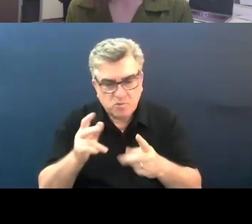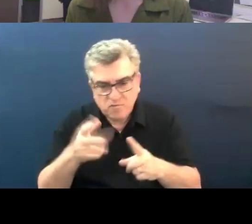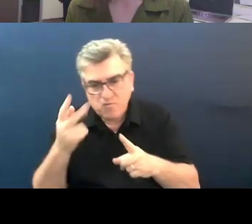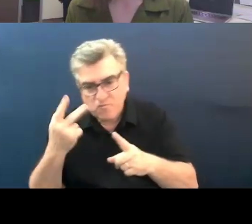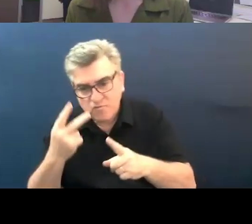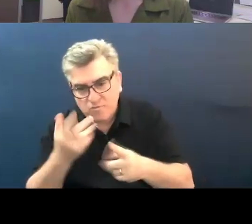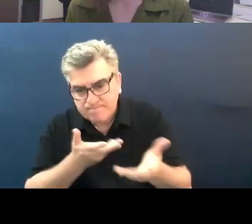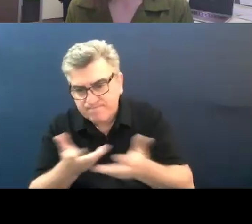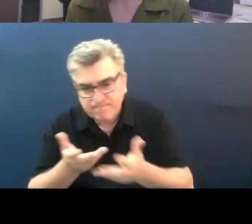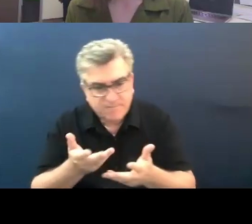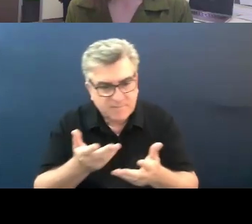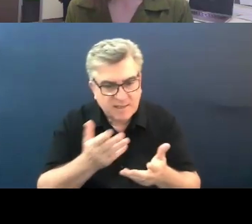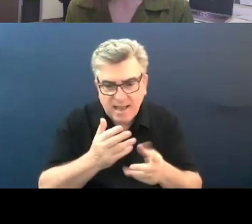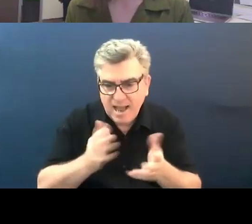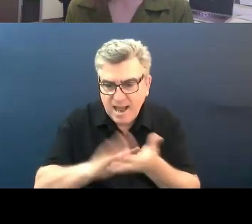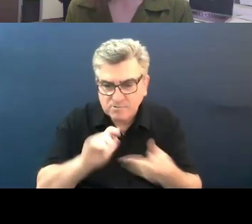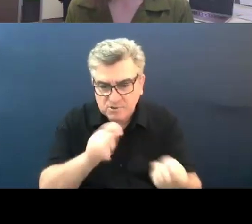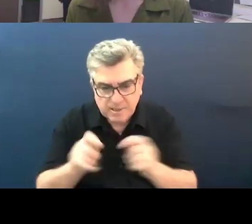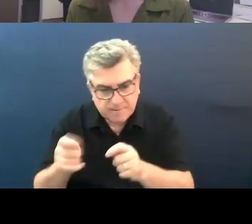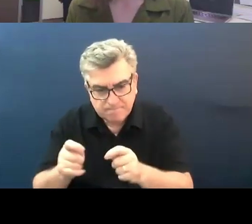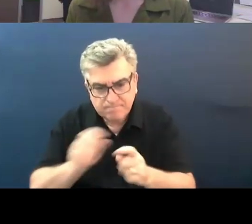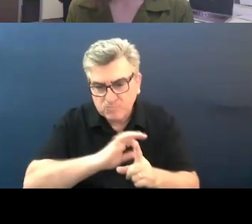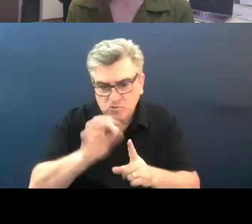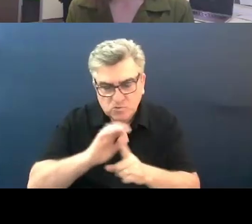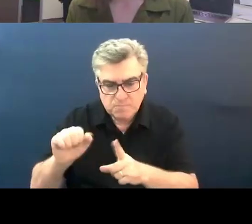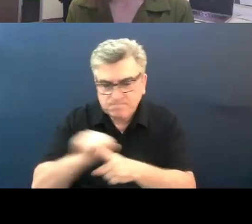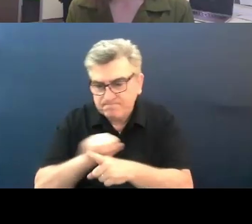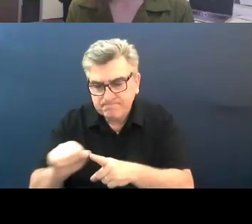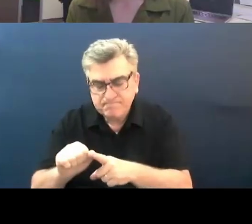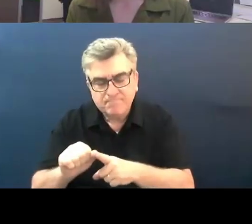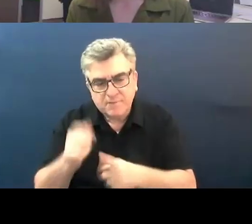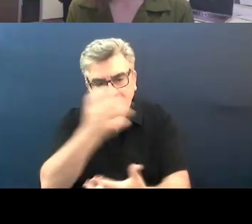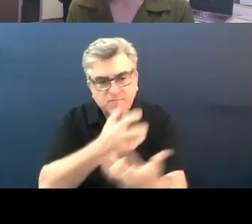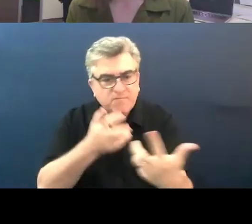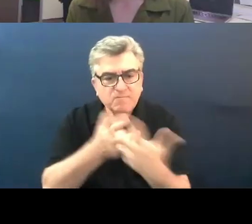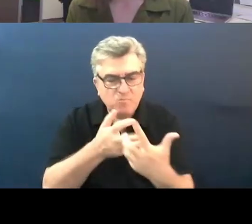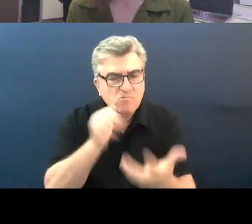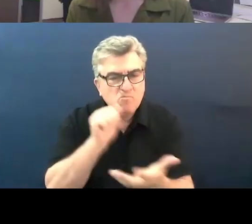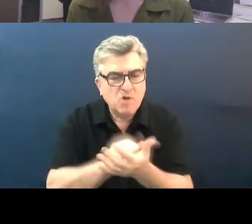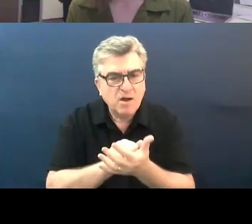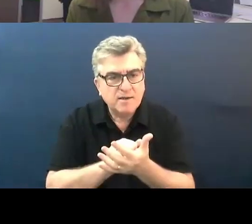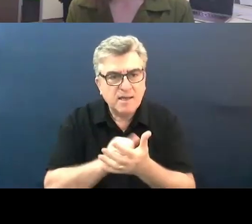on effect that it means that staff eventually get the training and support they need to